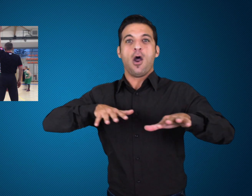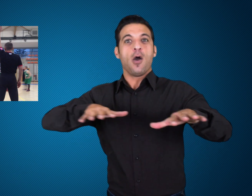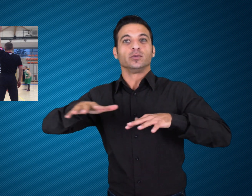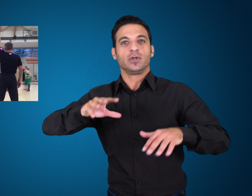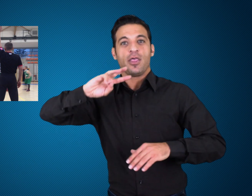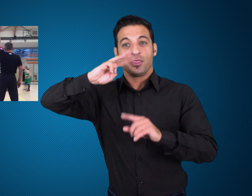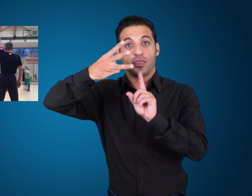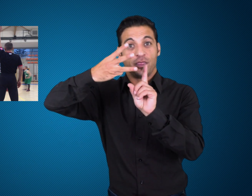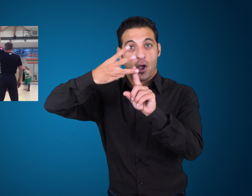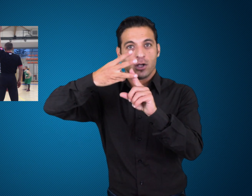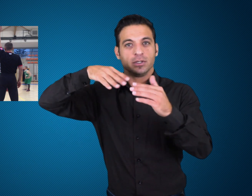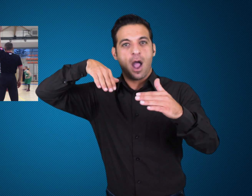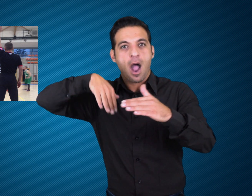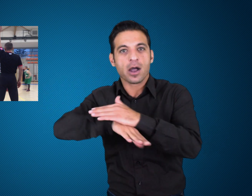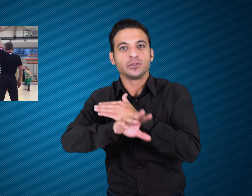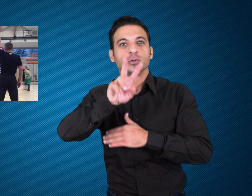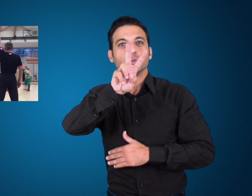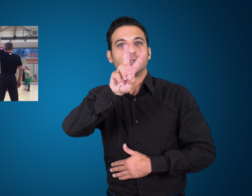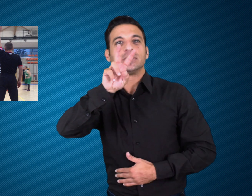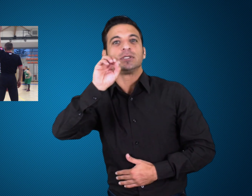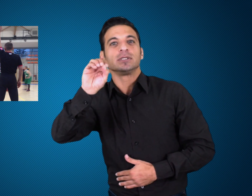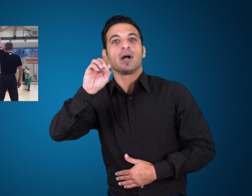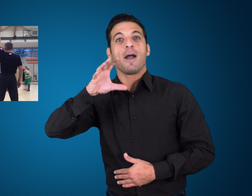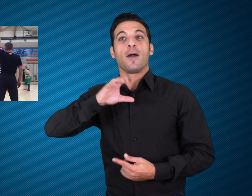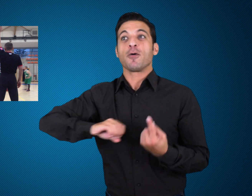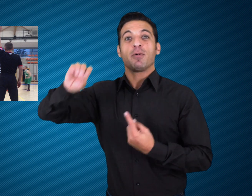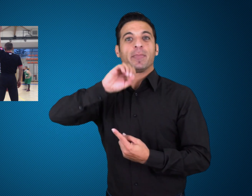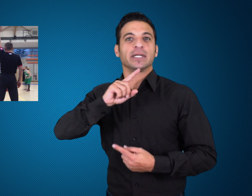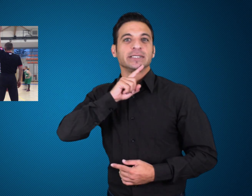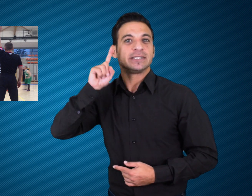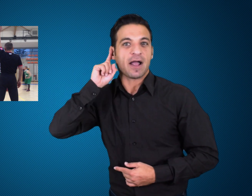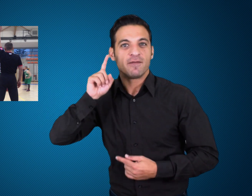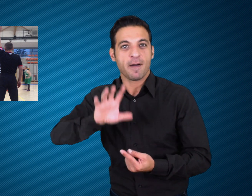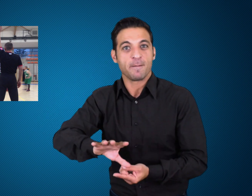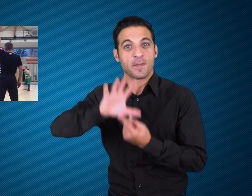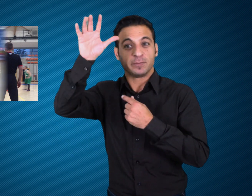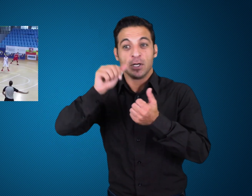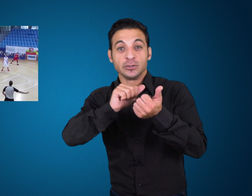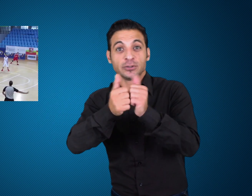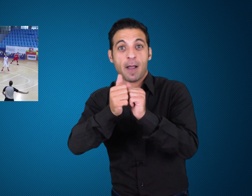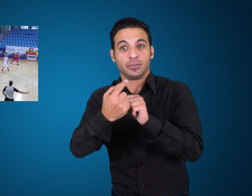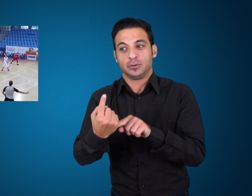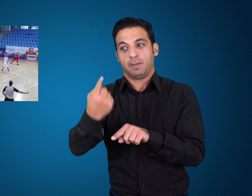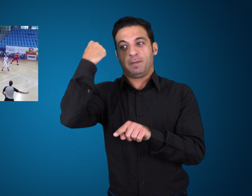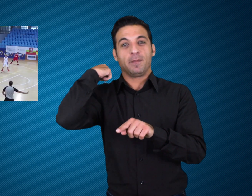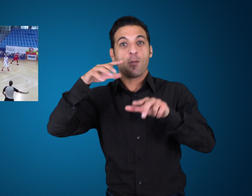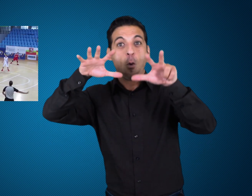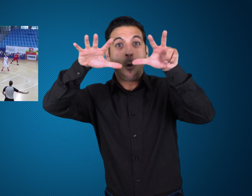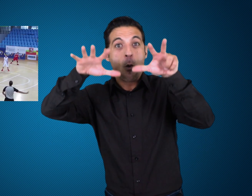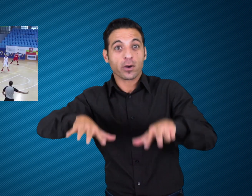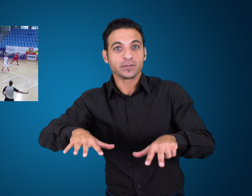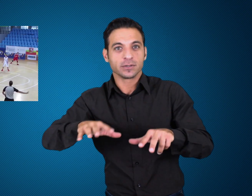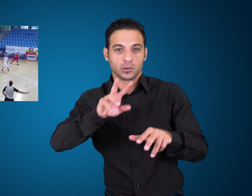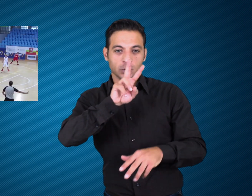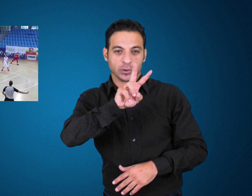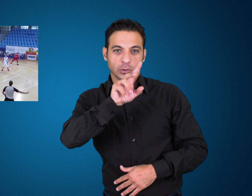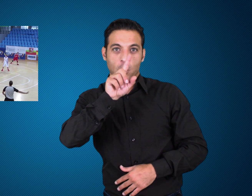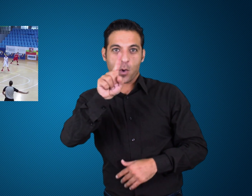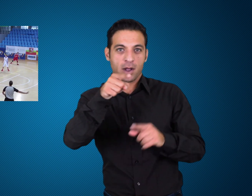3rd U20 European Deaf Basketball Championships last August, from 21th to